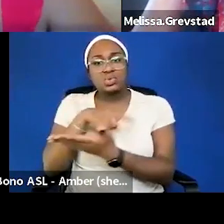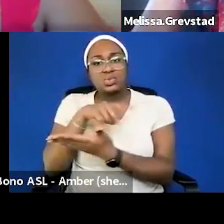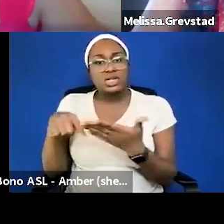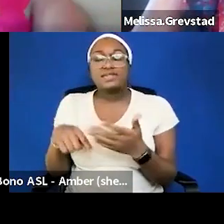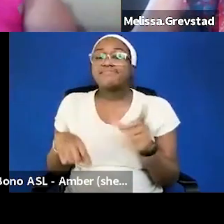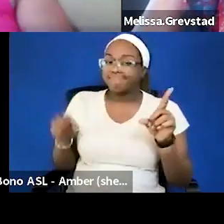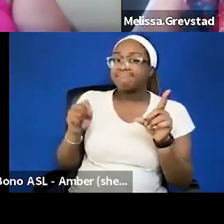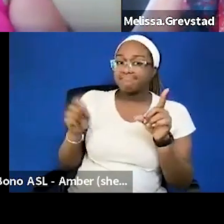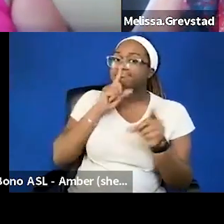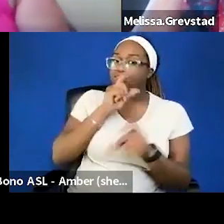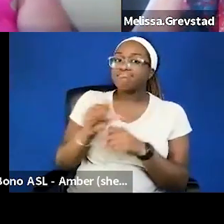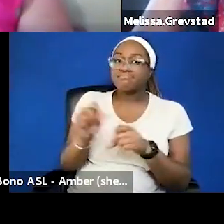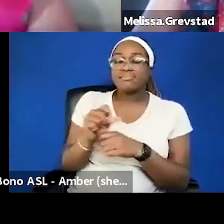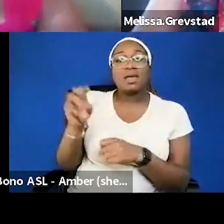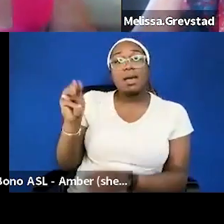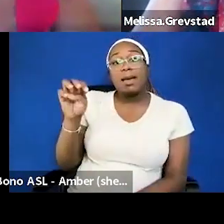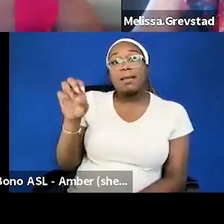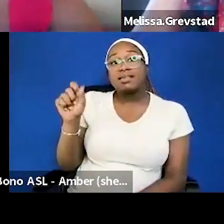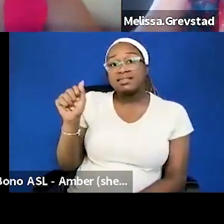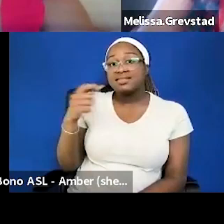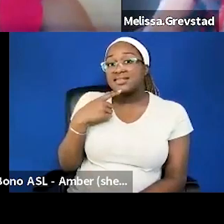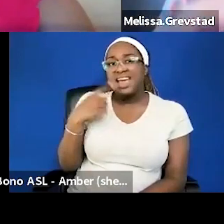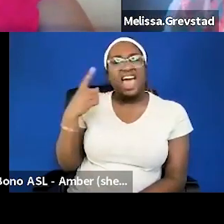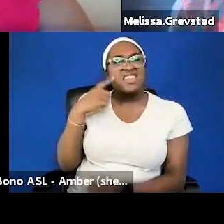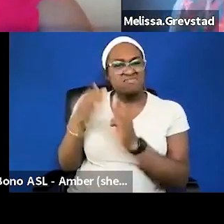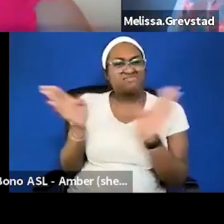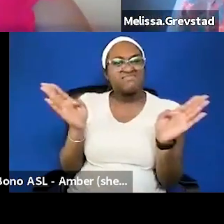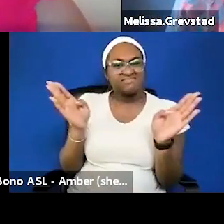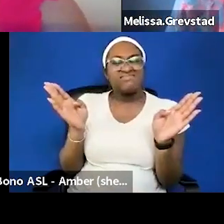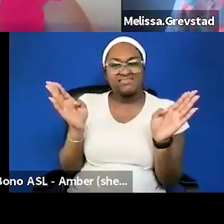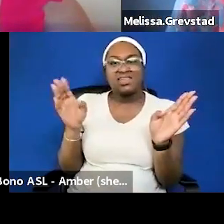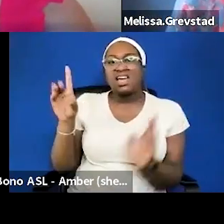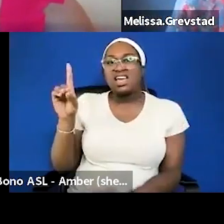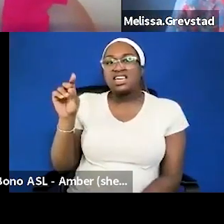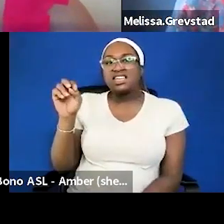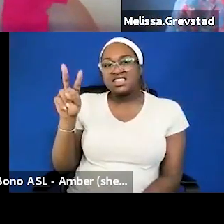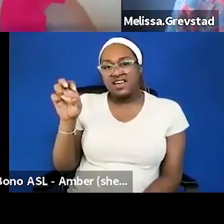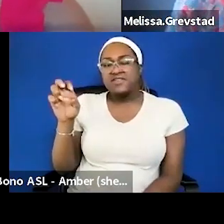So as Melissa said, I think broad strokes, like Dove, is pretty widely known for challenging beauty standards.